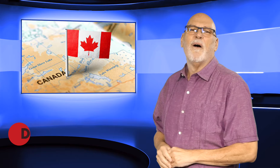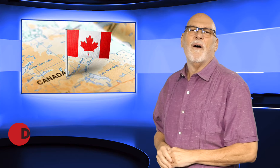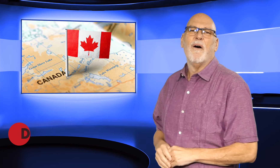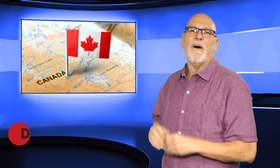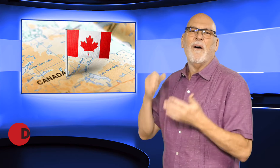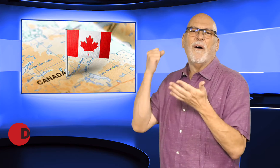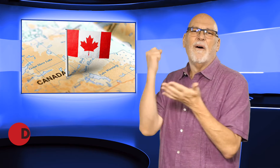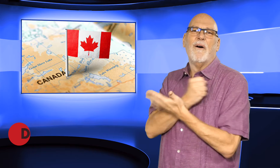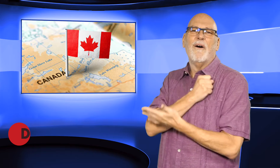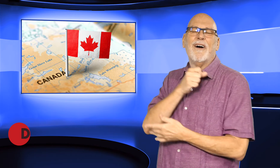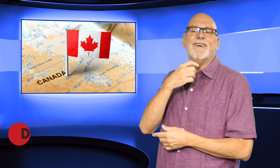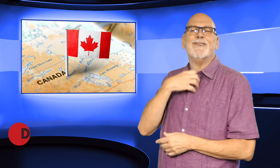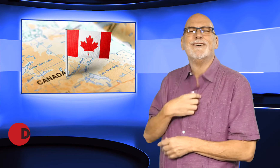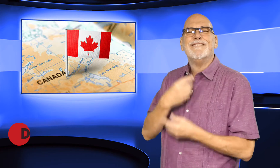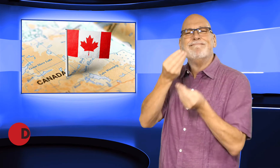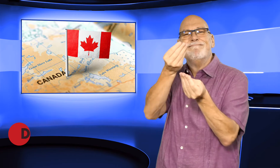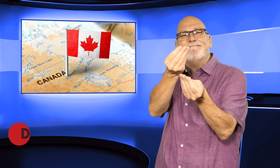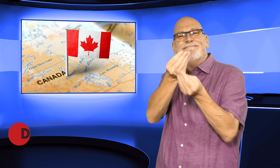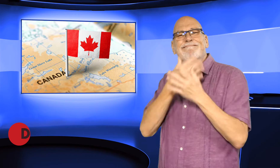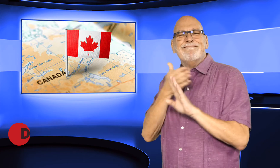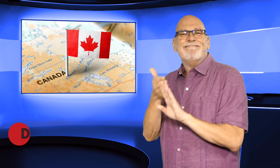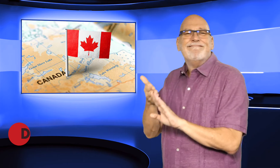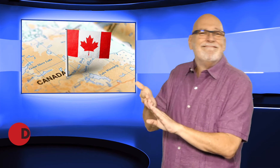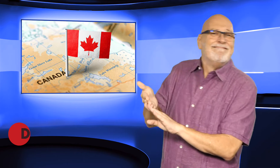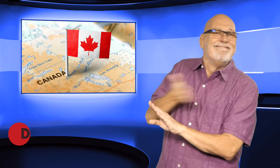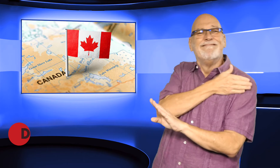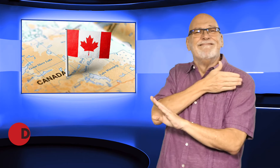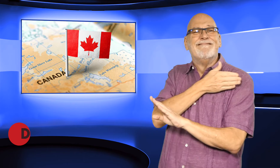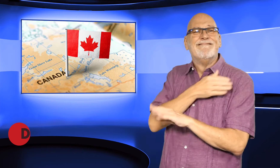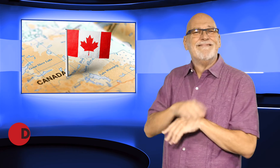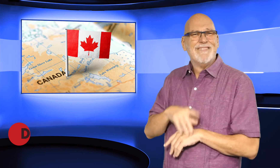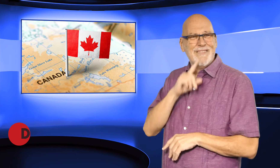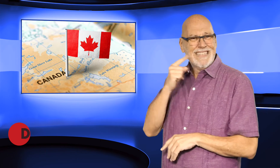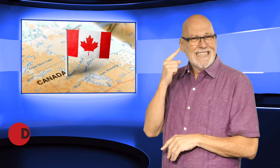[ANSELMO]: Oh you should have told me about this earlier.